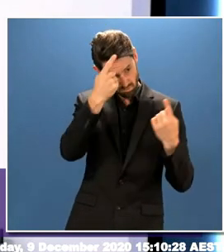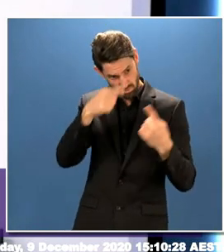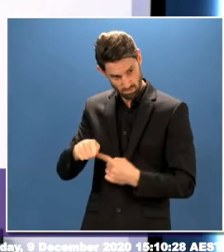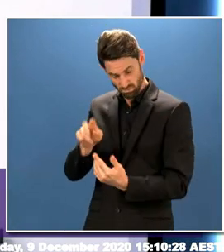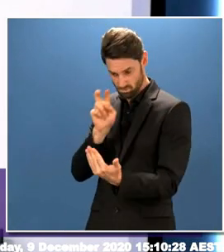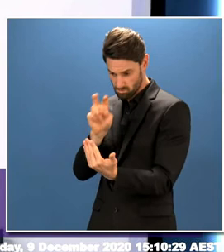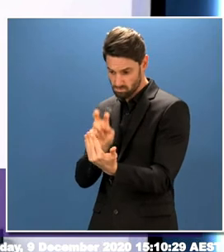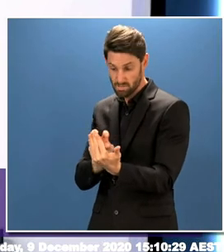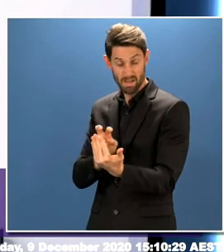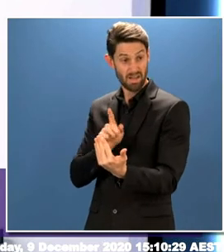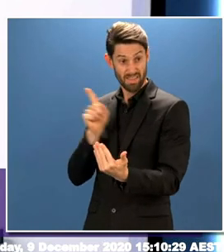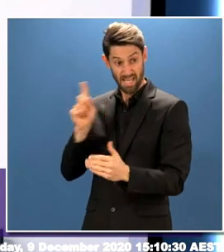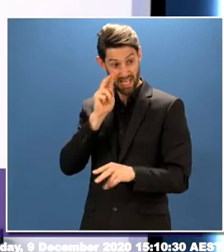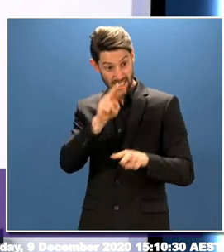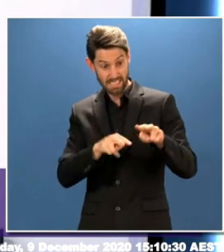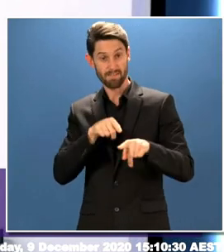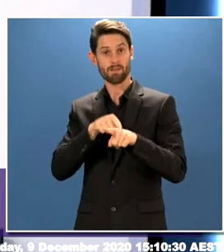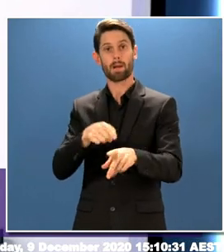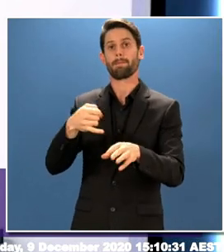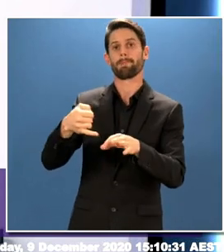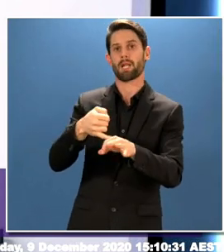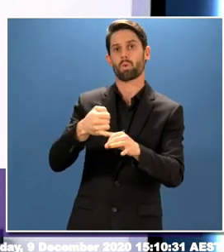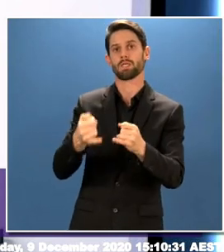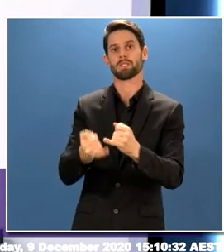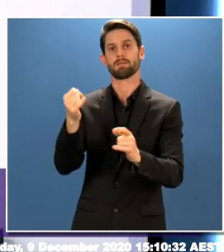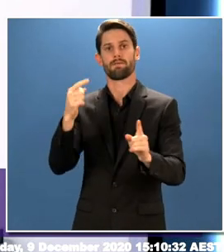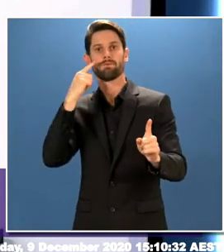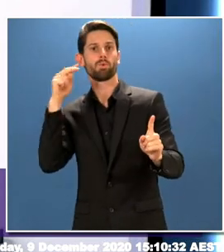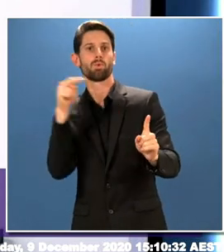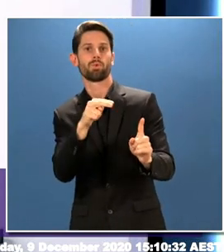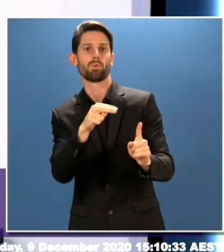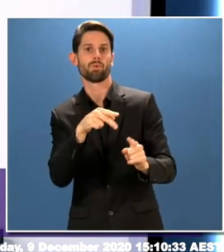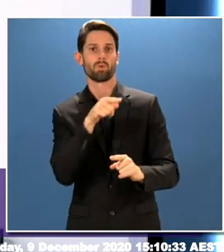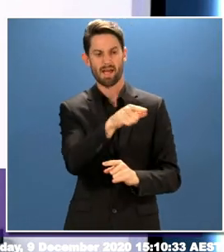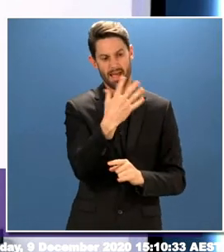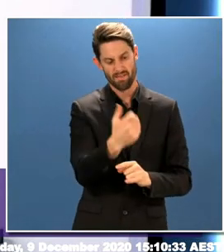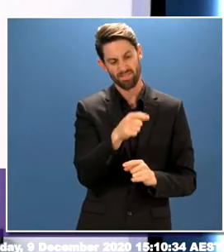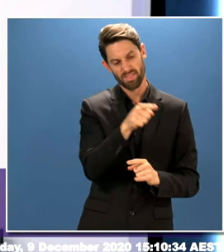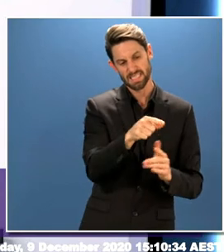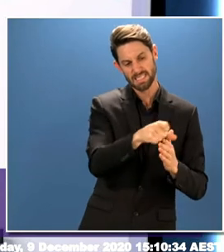assessment about, sort of a functional capacity to take on different types of work or